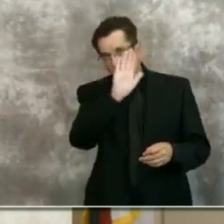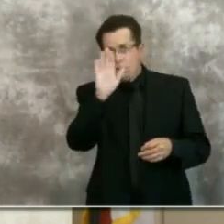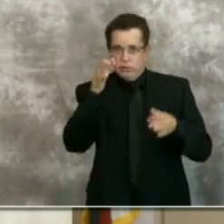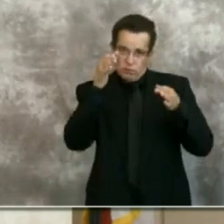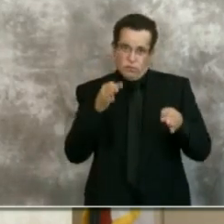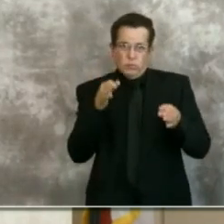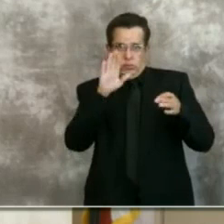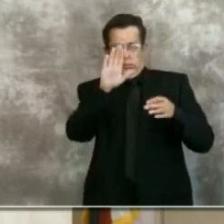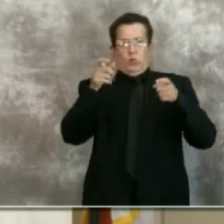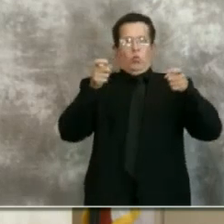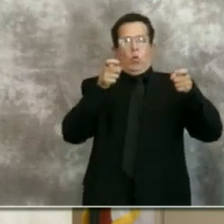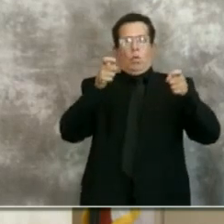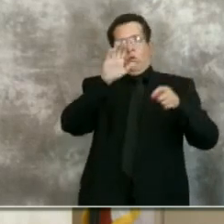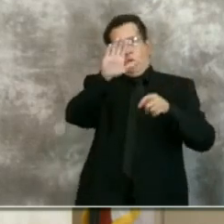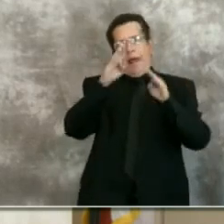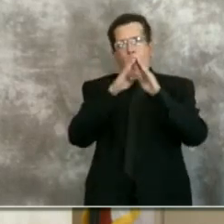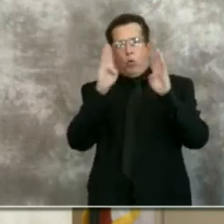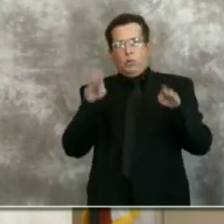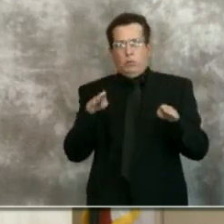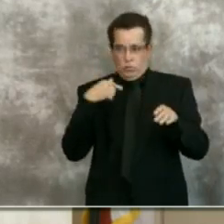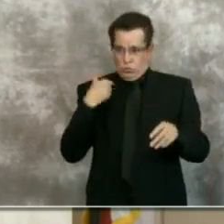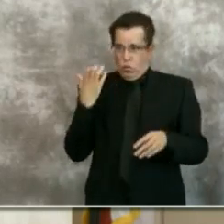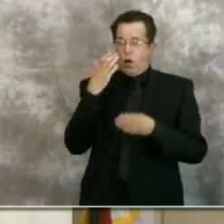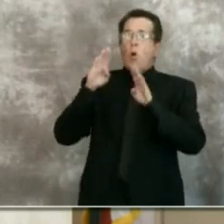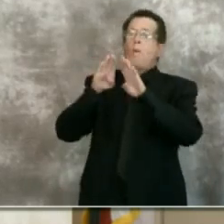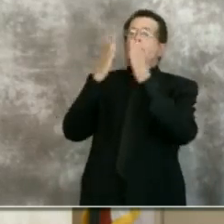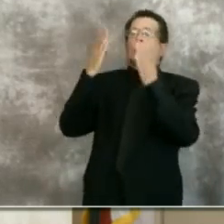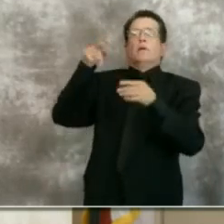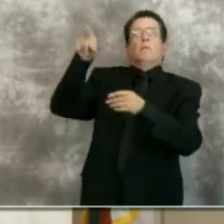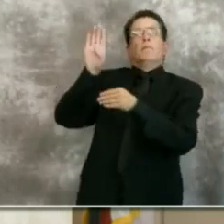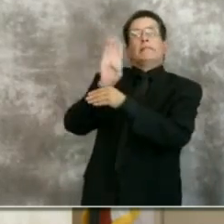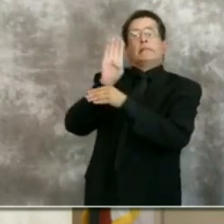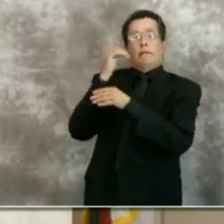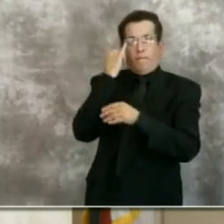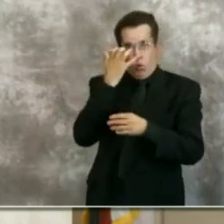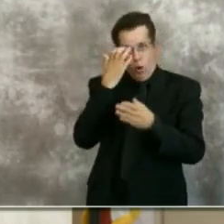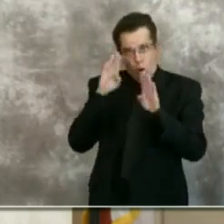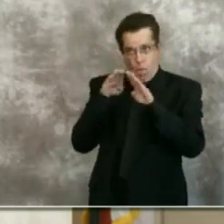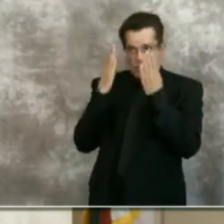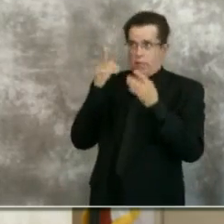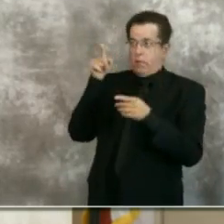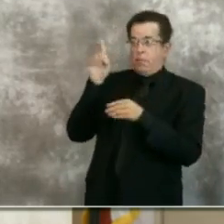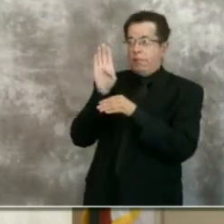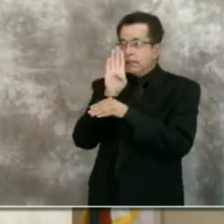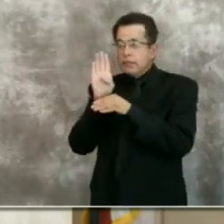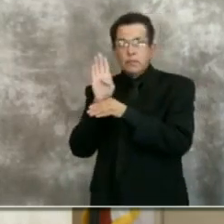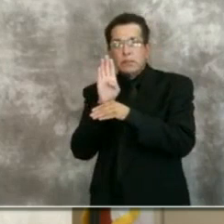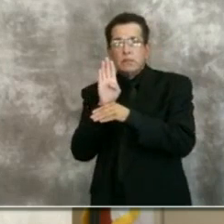WE'VE TAKEN PUBLIC HEALTH ORDERS. IT'S THE DECISION THAT EACH AND EVERY ONE OF US MAKE. IF WE WANT TO COME TOGETHER